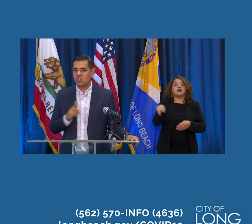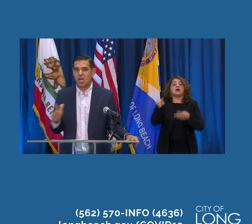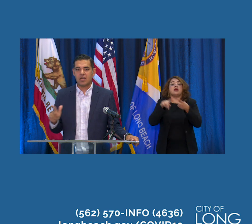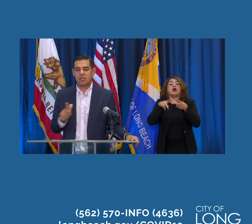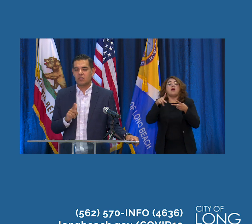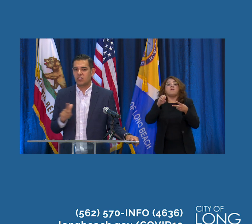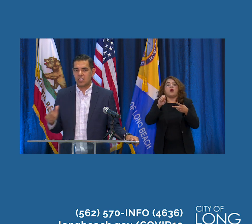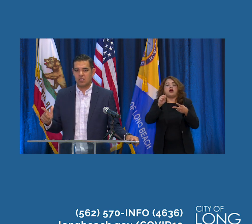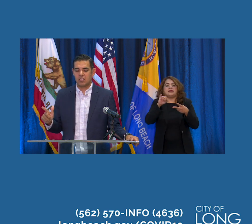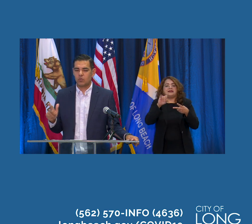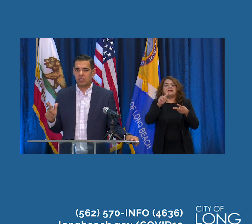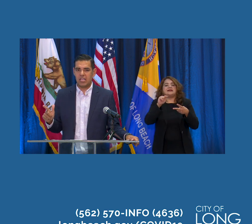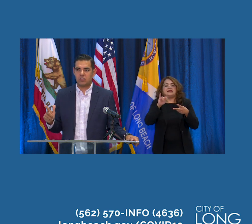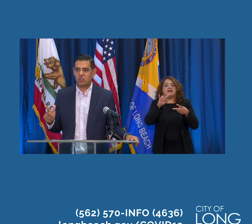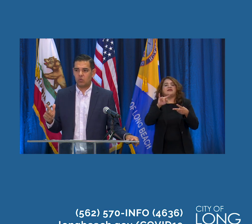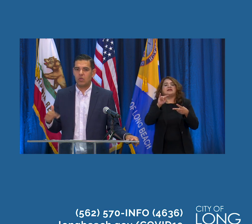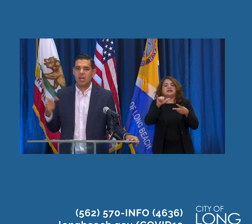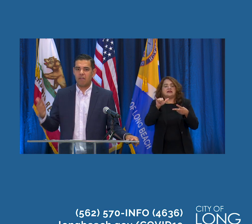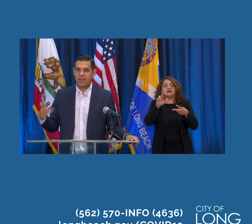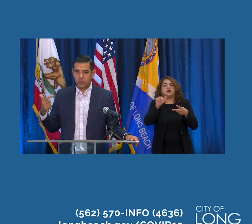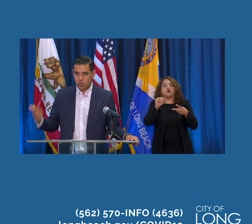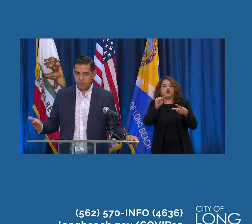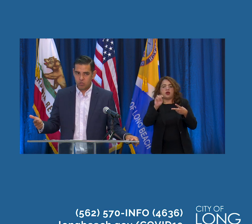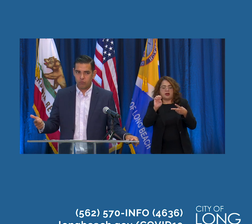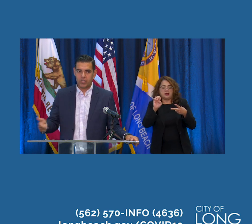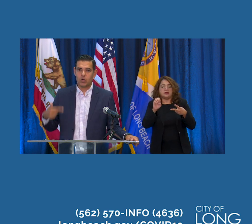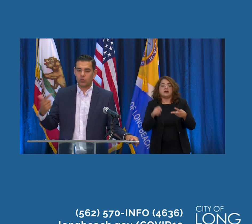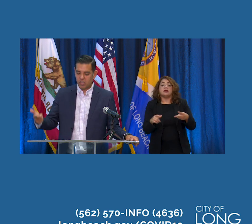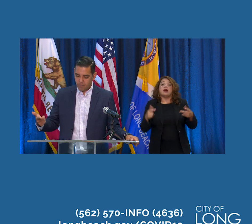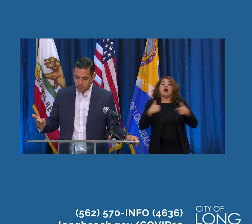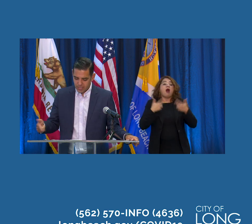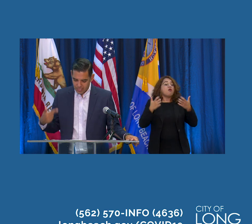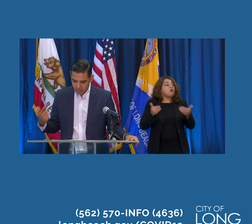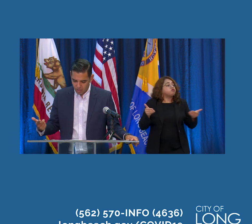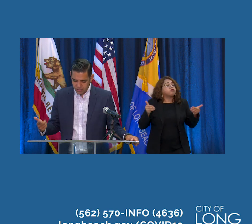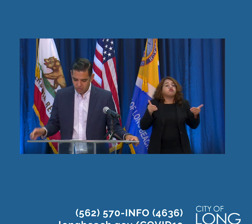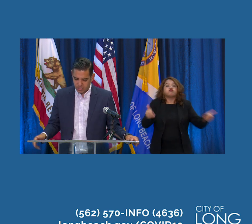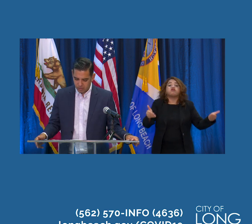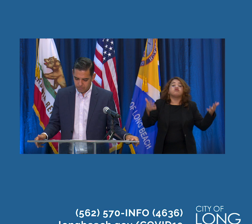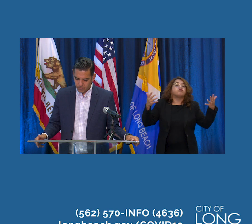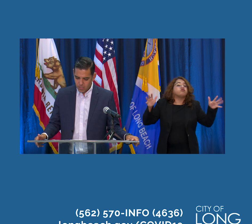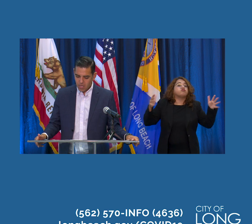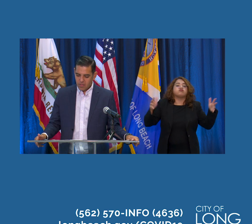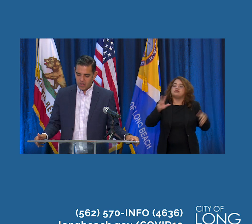It's not cities as it relates to how fast we want to move. We can only operate in our tiered color.